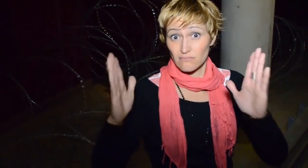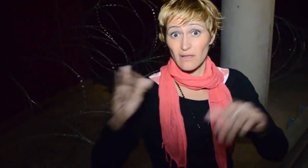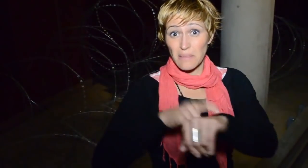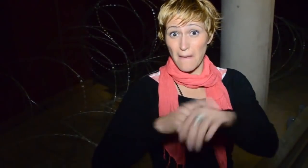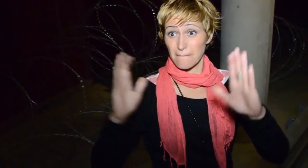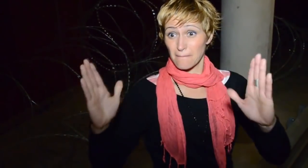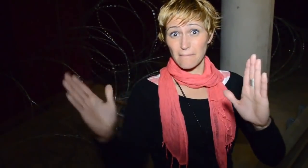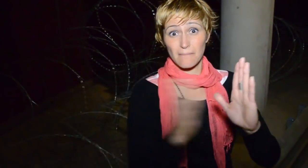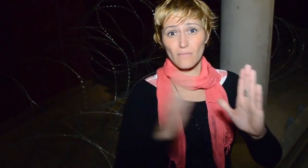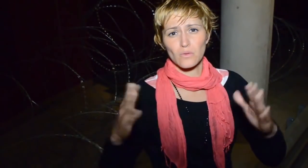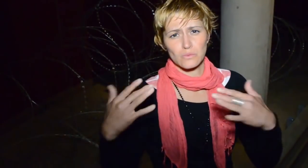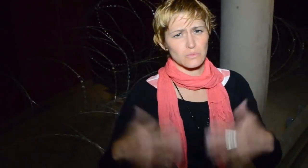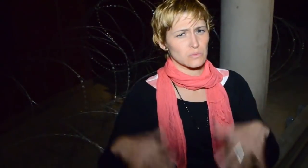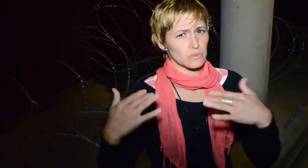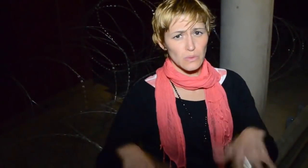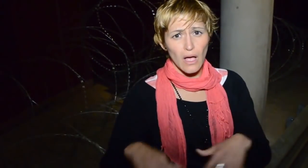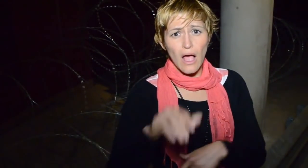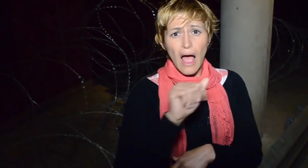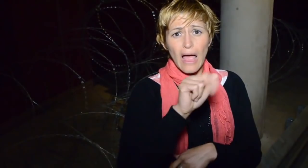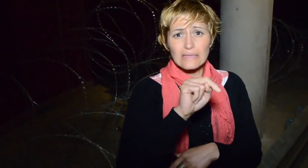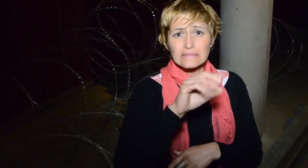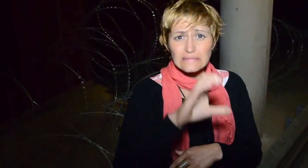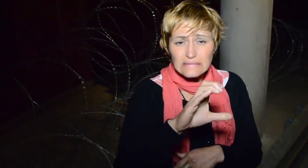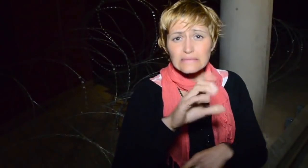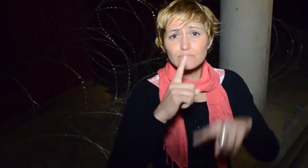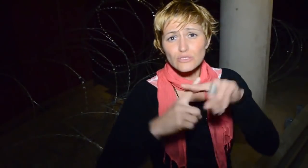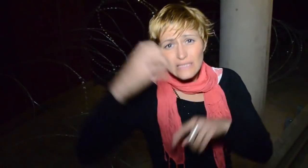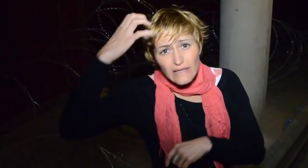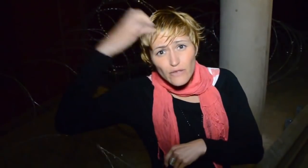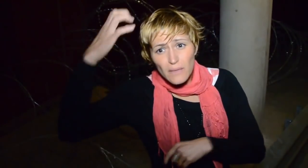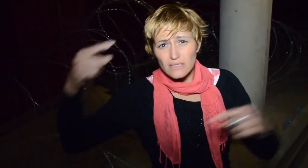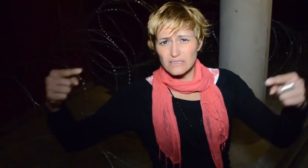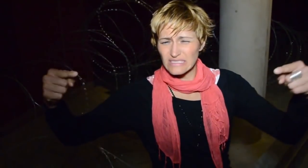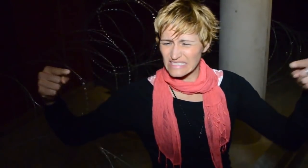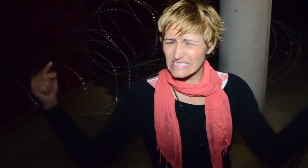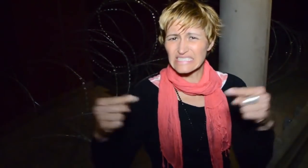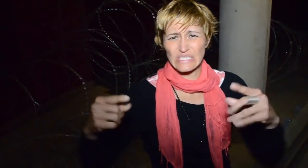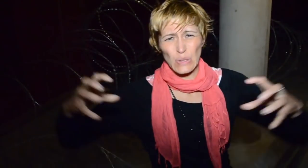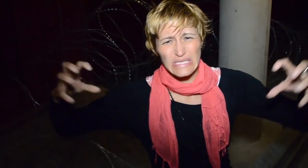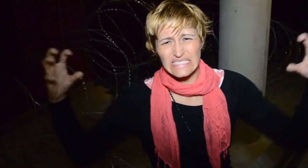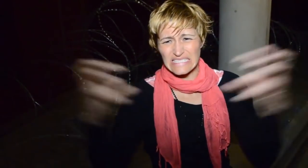government continued to have violent conflicts and many